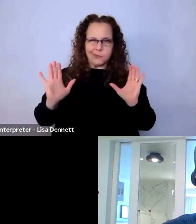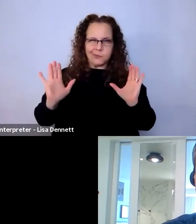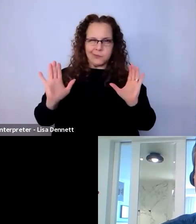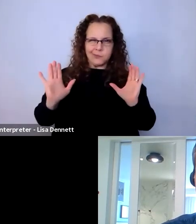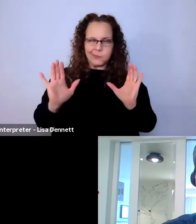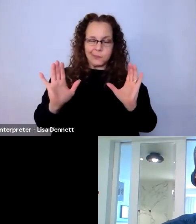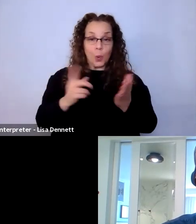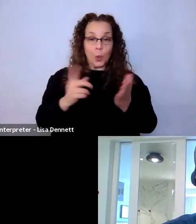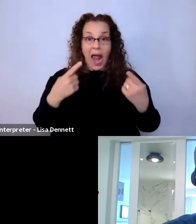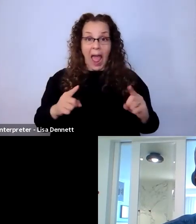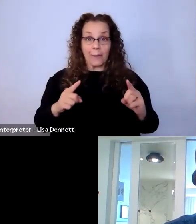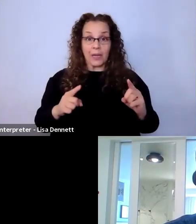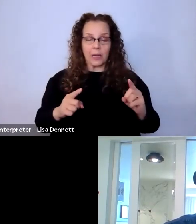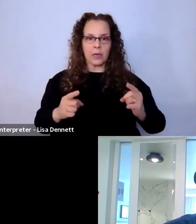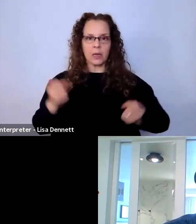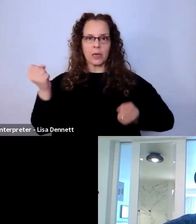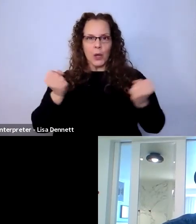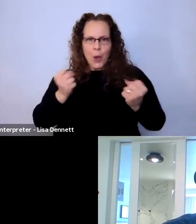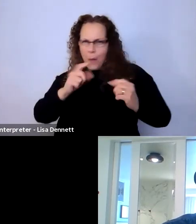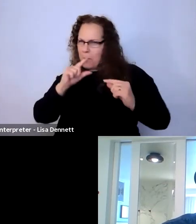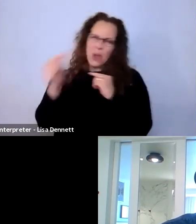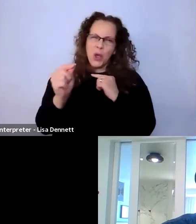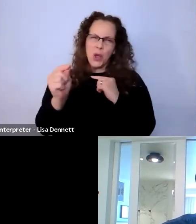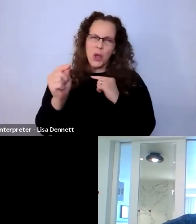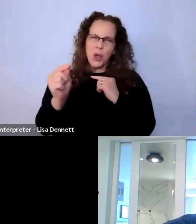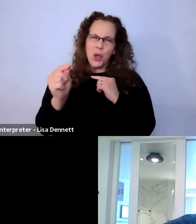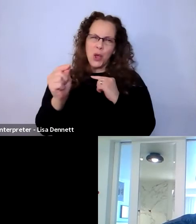us almost and we have to cap keep up with it, how what it, what are you feeling.